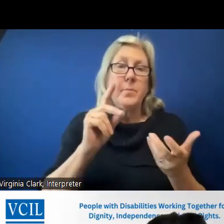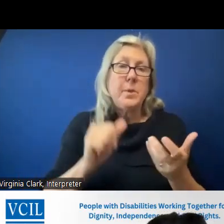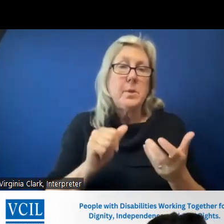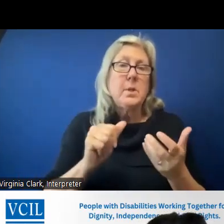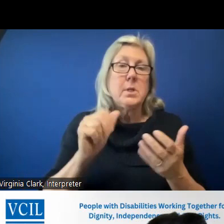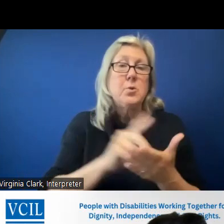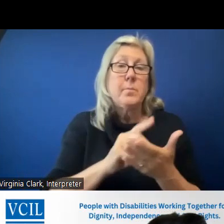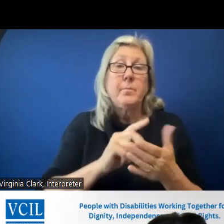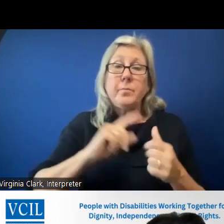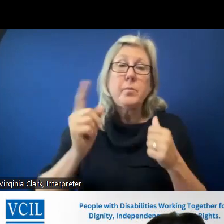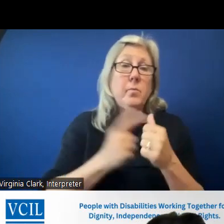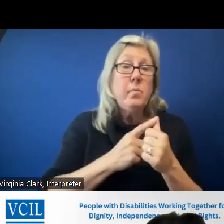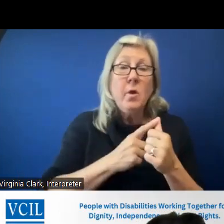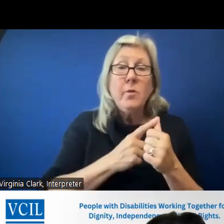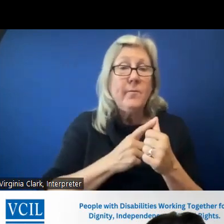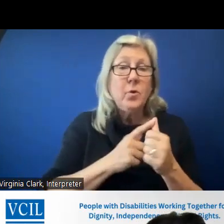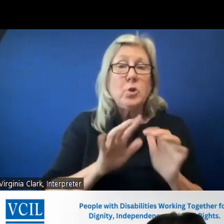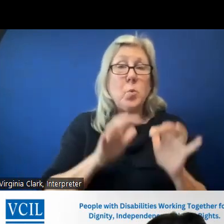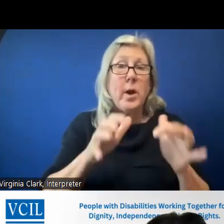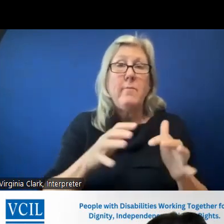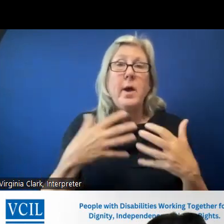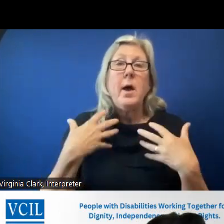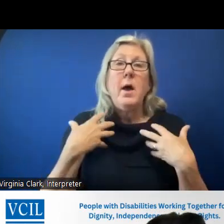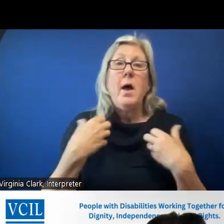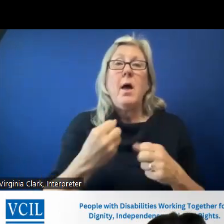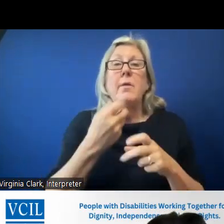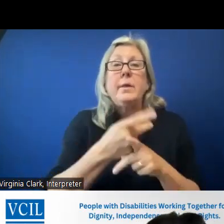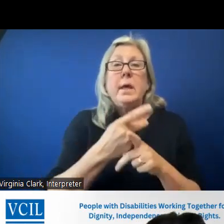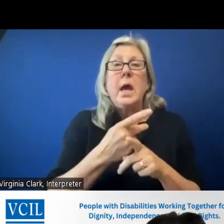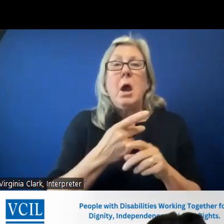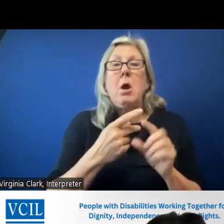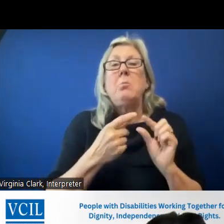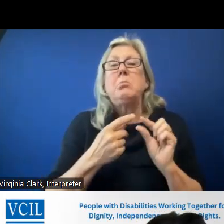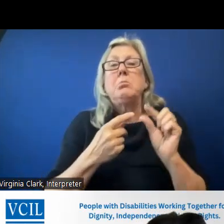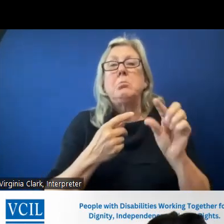care rationing. The second was lack of equitable access to resources, supplies and accommodations.